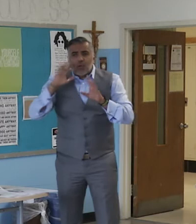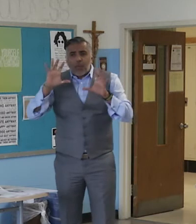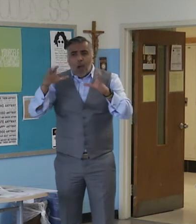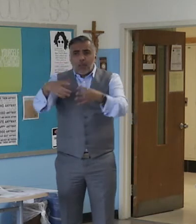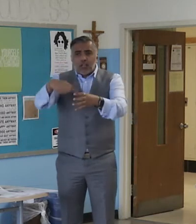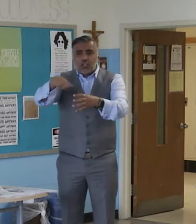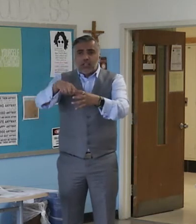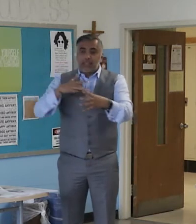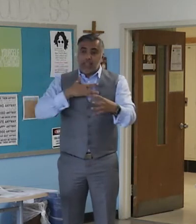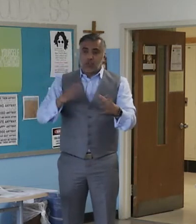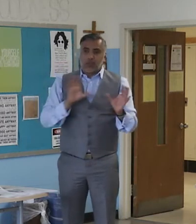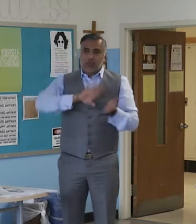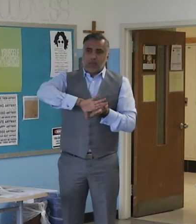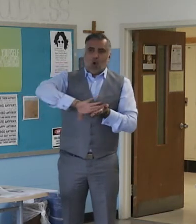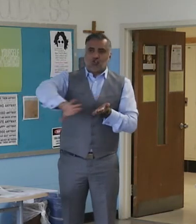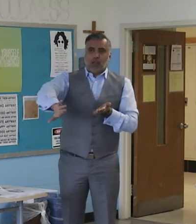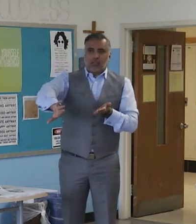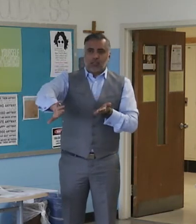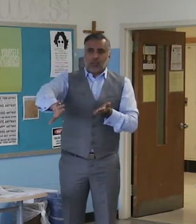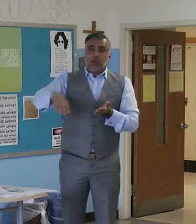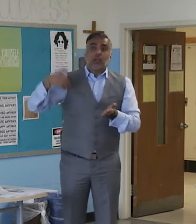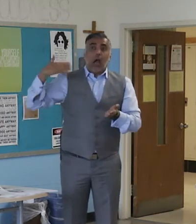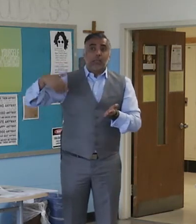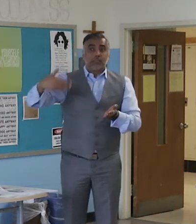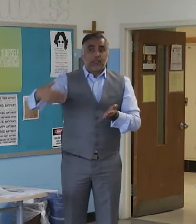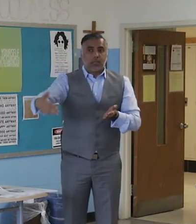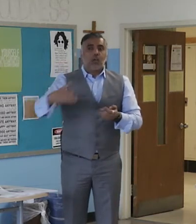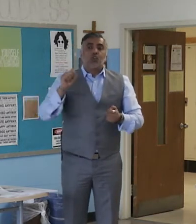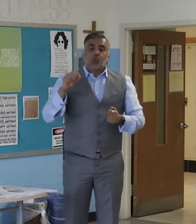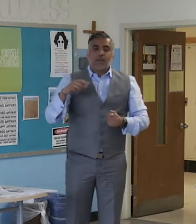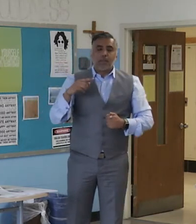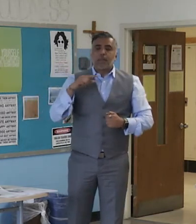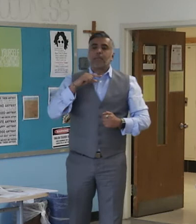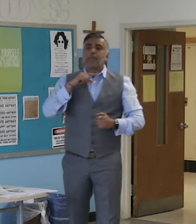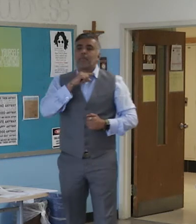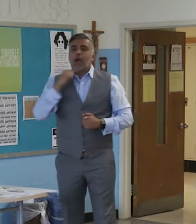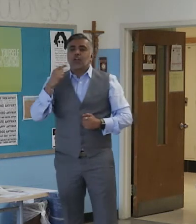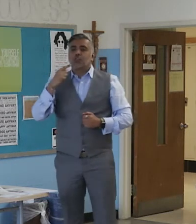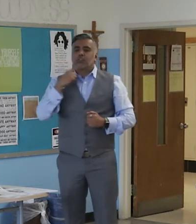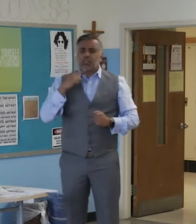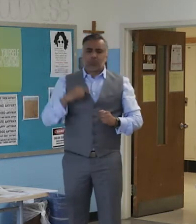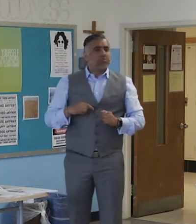marginalized consistently. So for the pastor saying, "yes," you know, "Mary I would